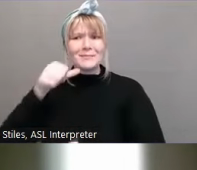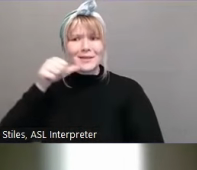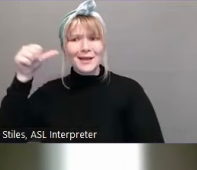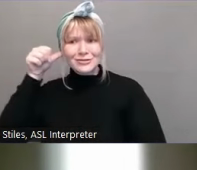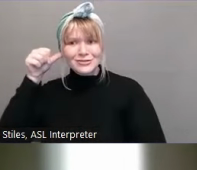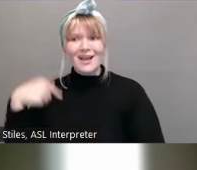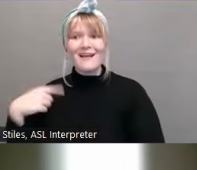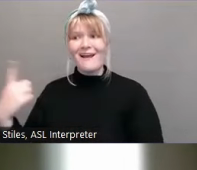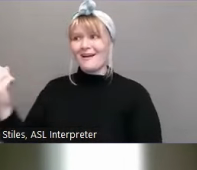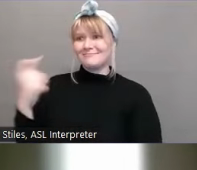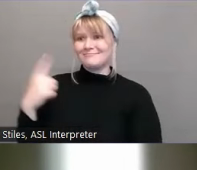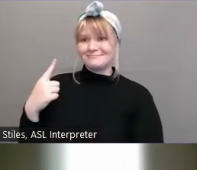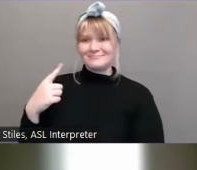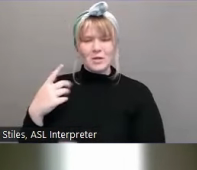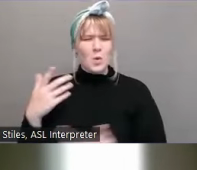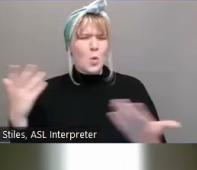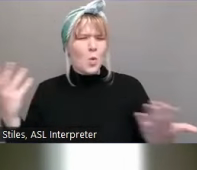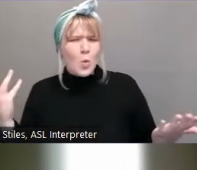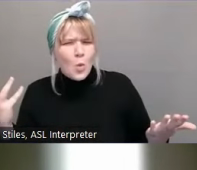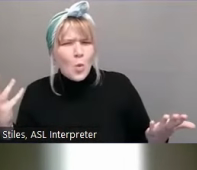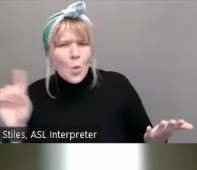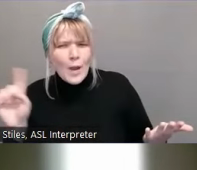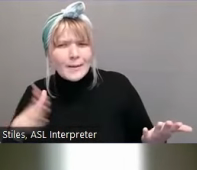And we’re happy to get you guys in touch if you are not sure.